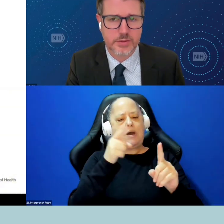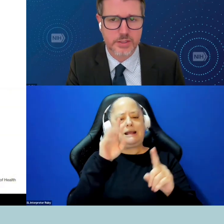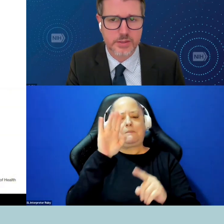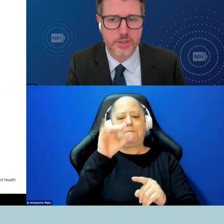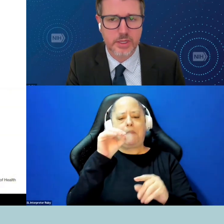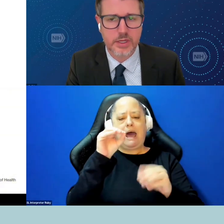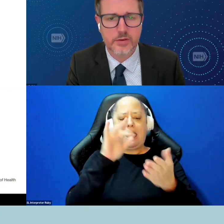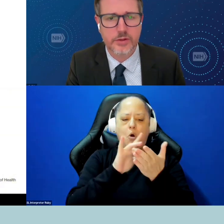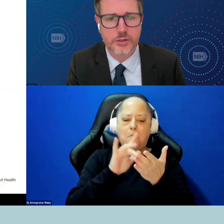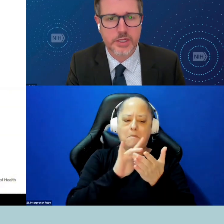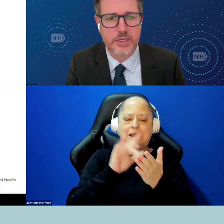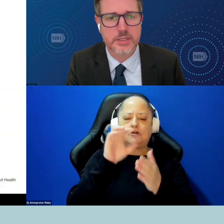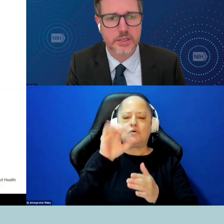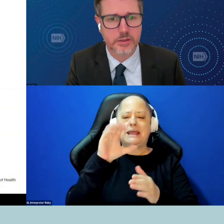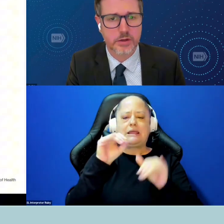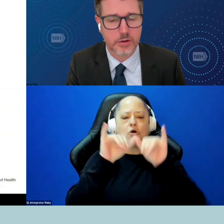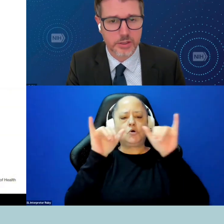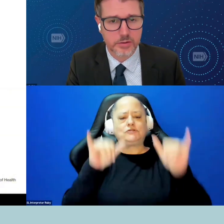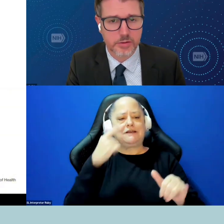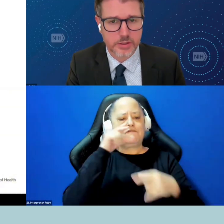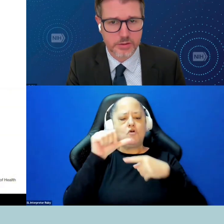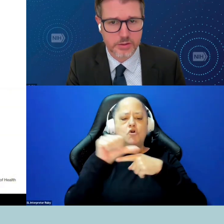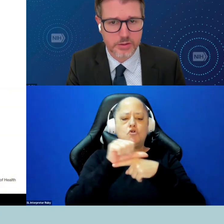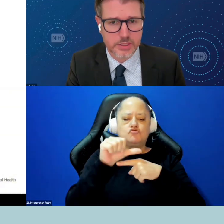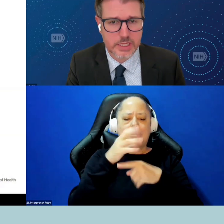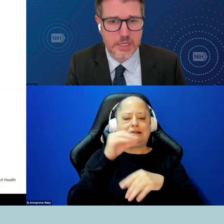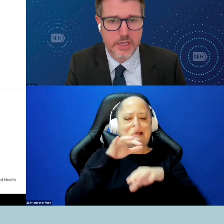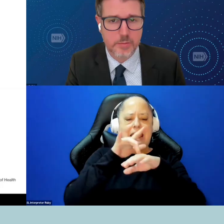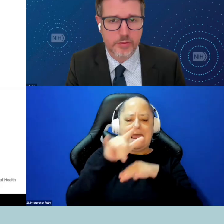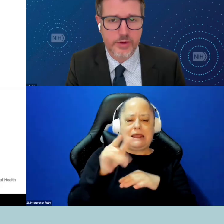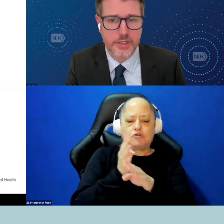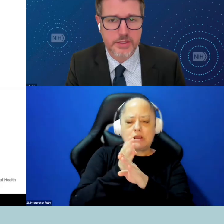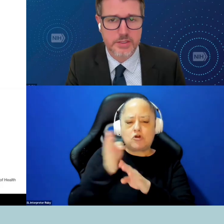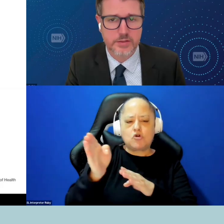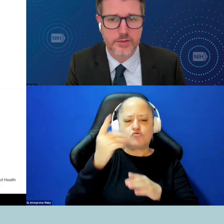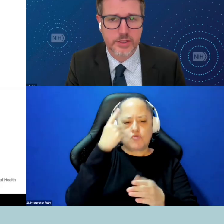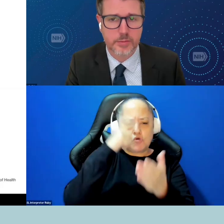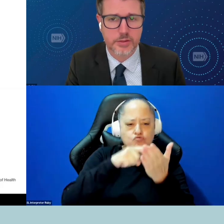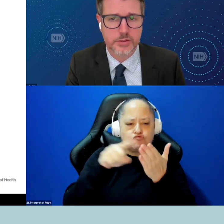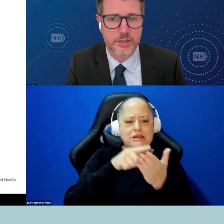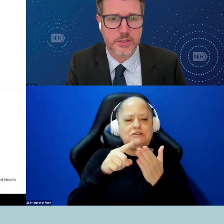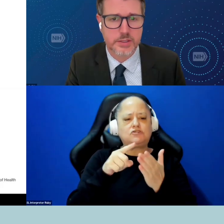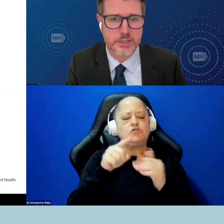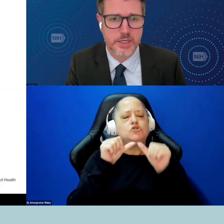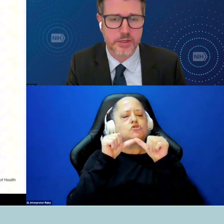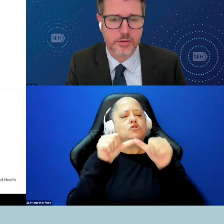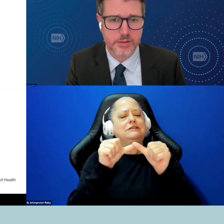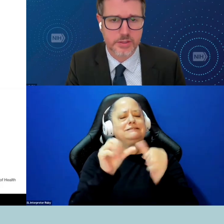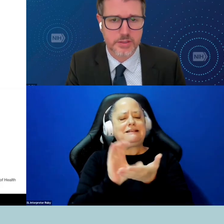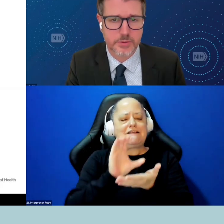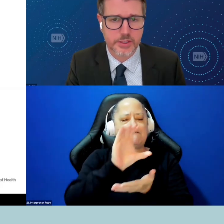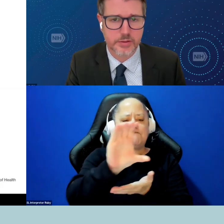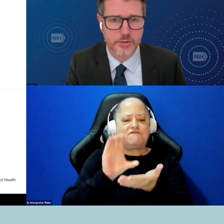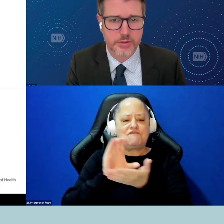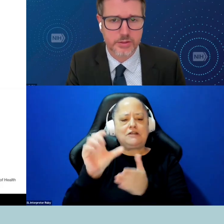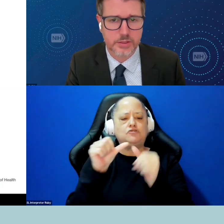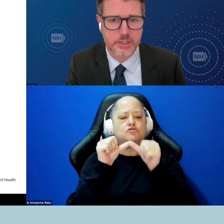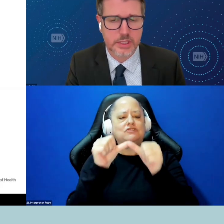ecosystem for trainees, and early career researchers, and providing consistent funding opportunities to sustain careers in disability health research.